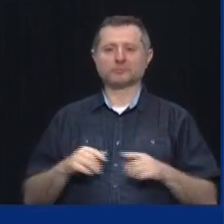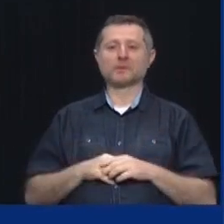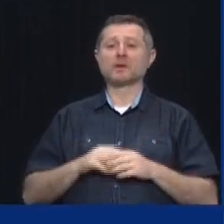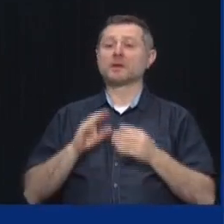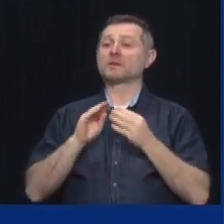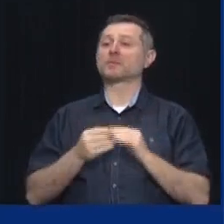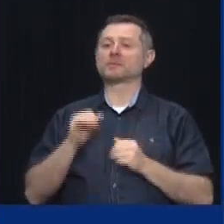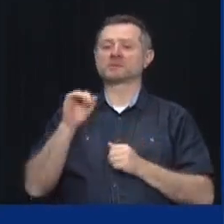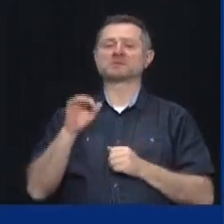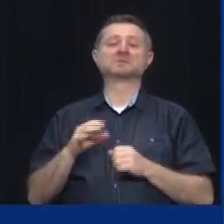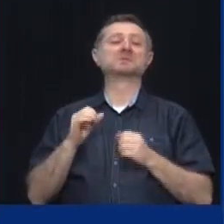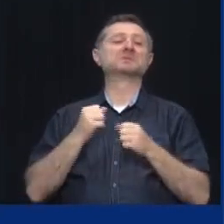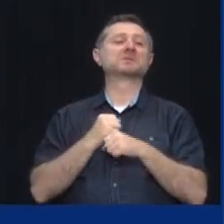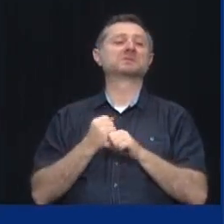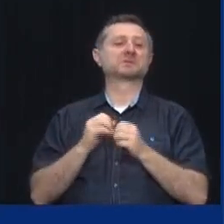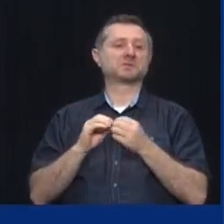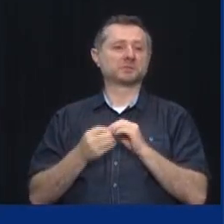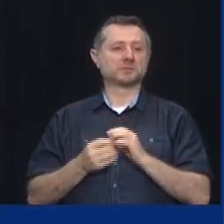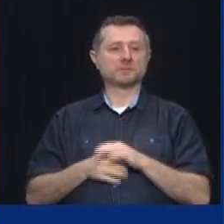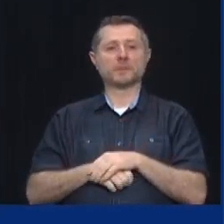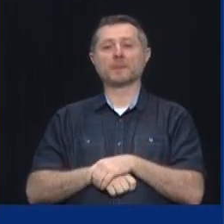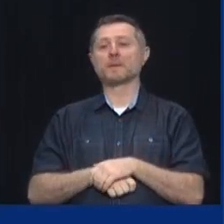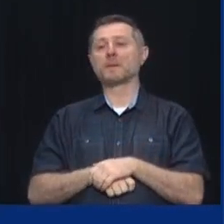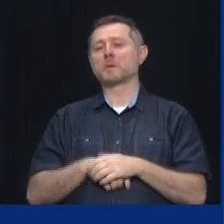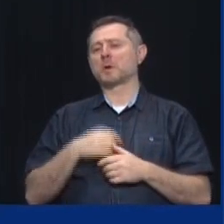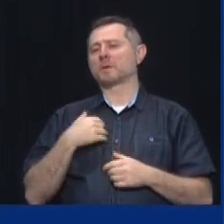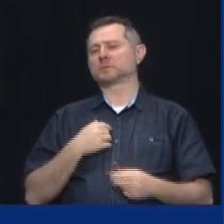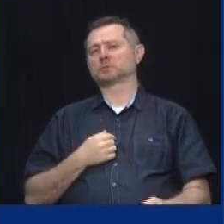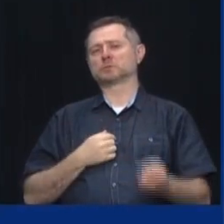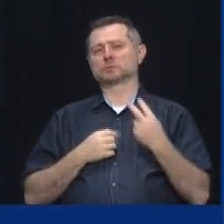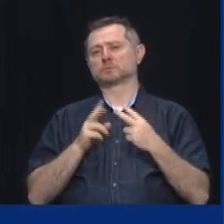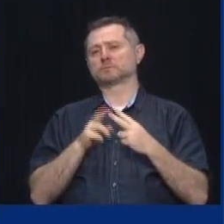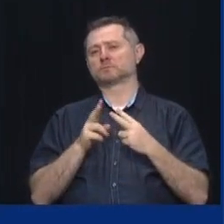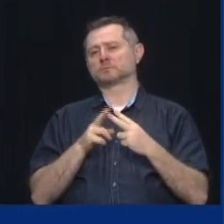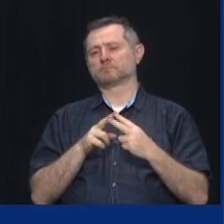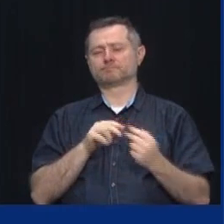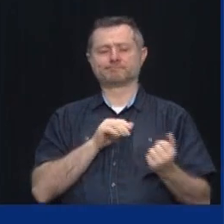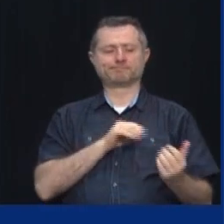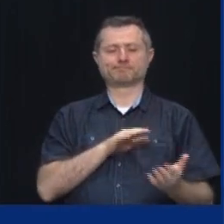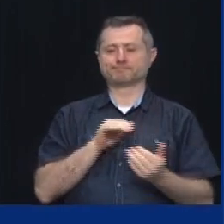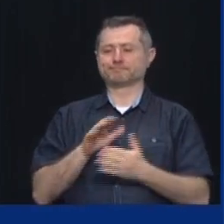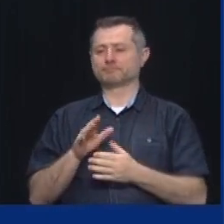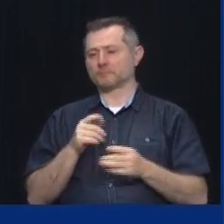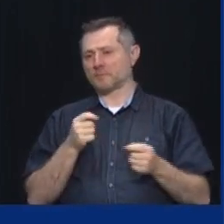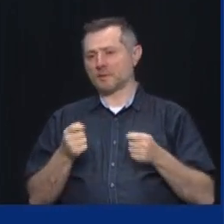ARGUE WITH FACTS. IT'S MY PLEASURE TO BE WITH THEM. LET ME TELL YOU WHERE WE ARE